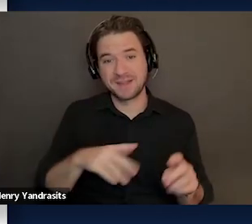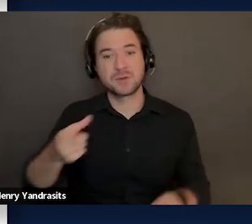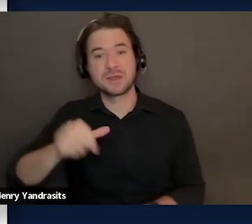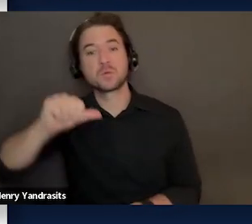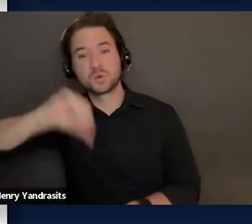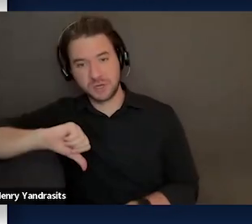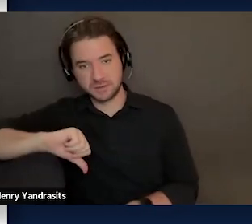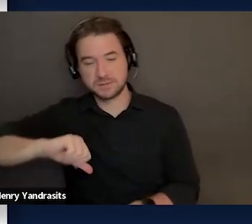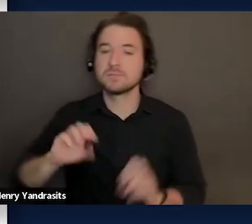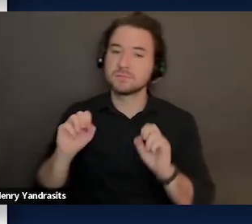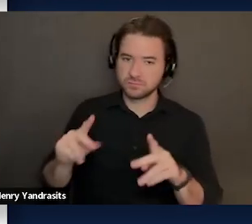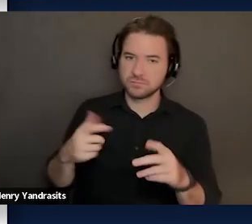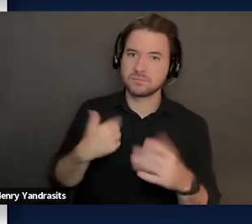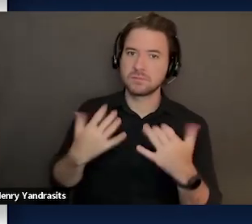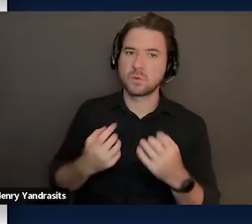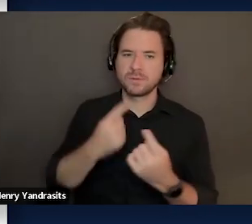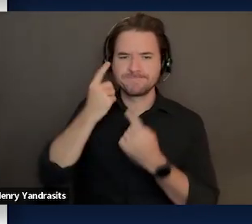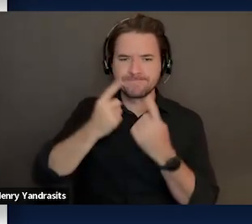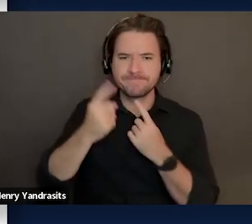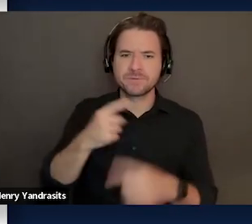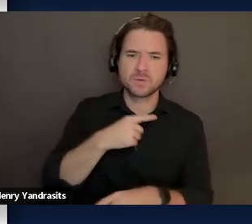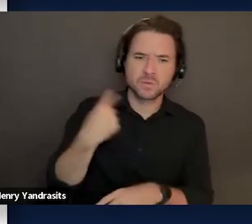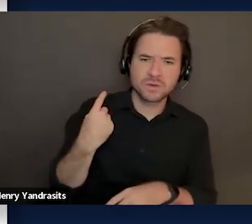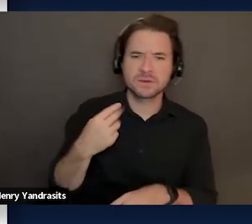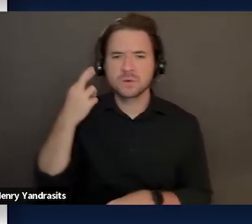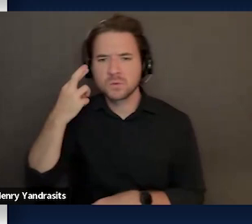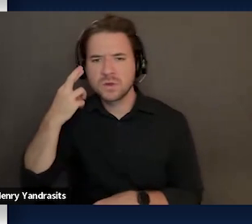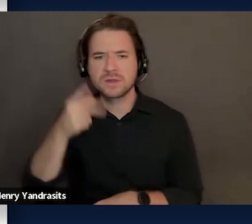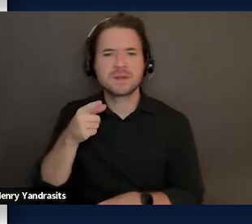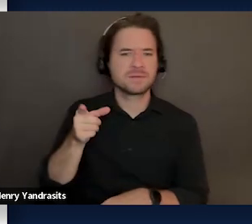So next, I want to make sense of the risks and the rationales that the workgroup used.